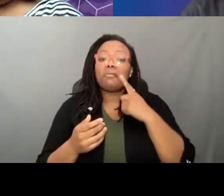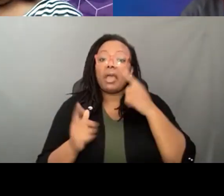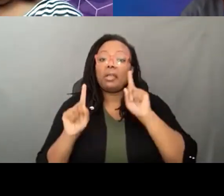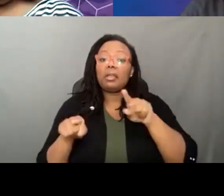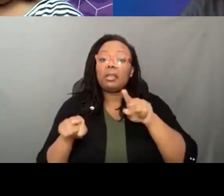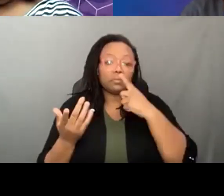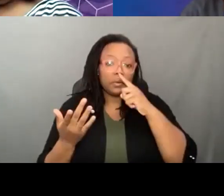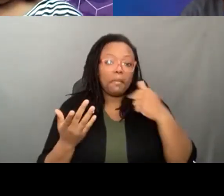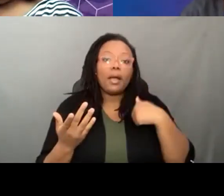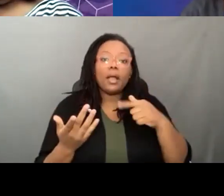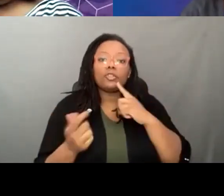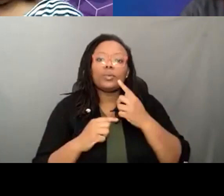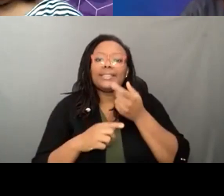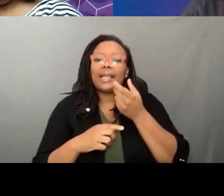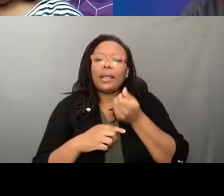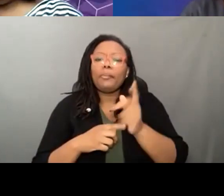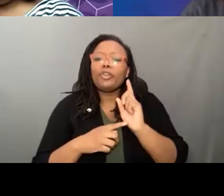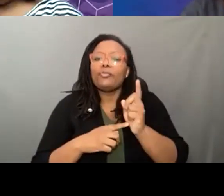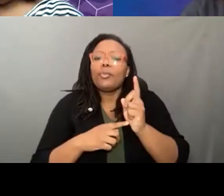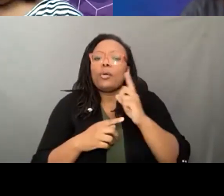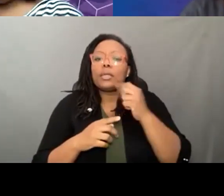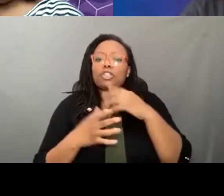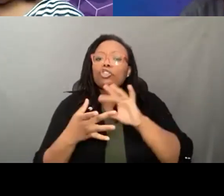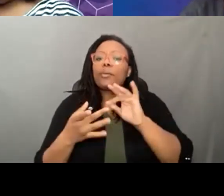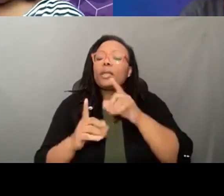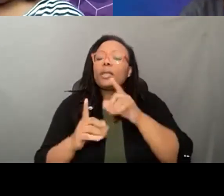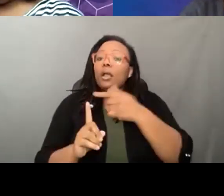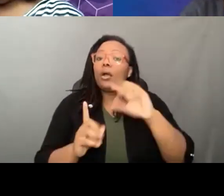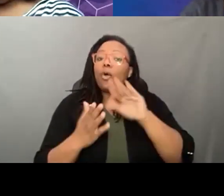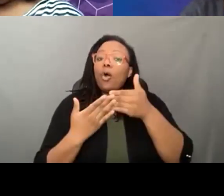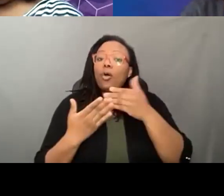I do want to take one quick second just to mention that all of the notifications